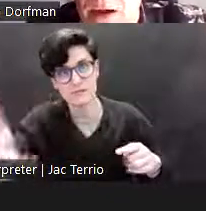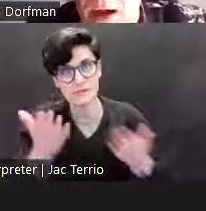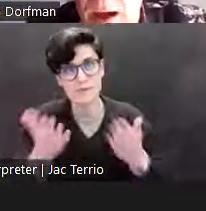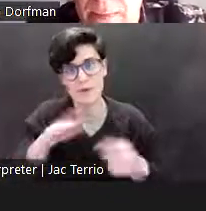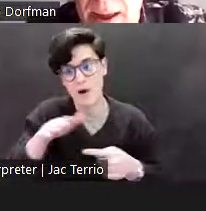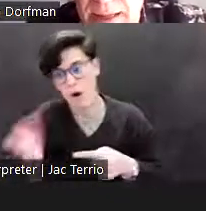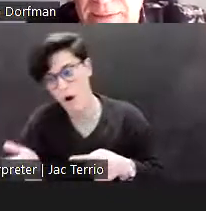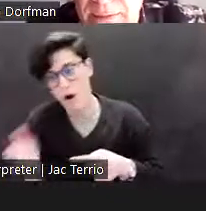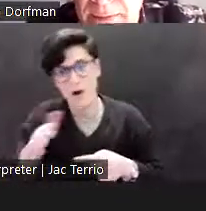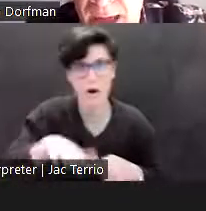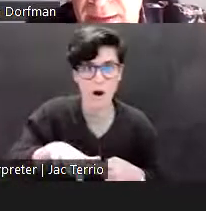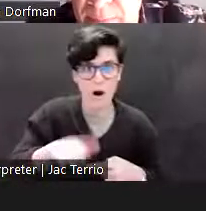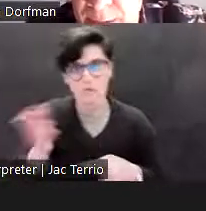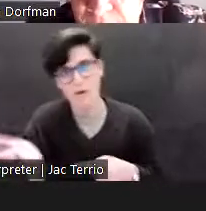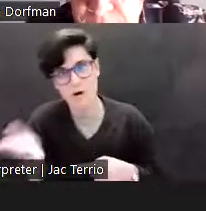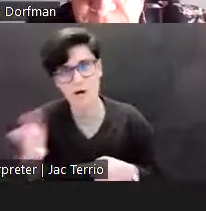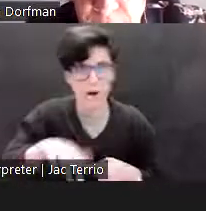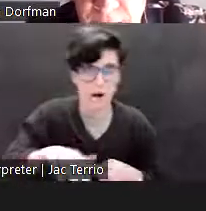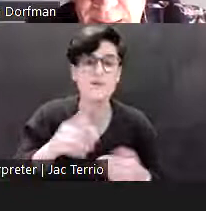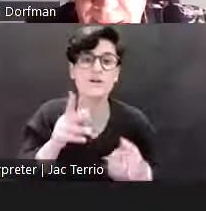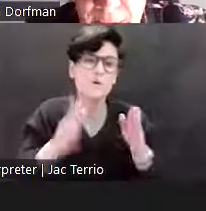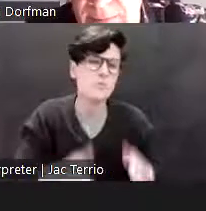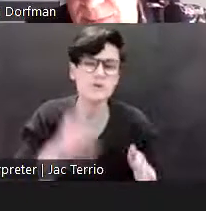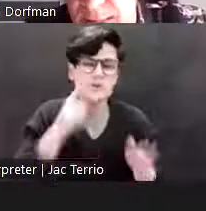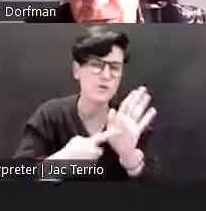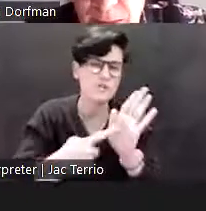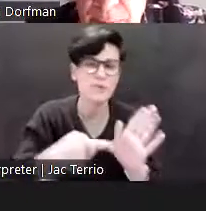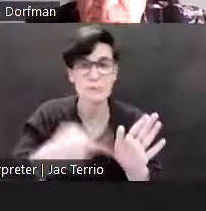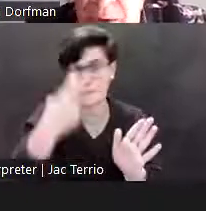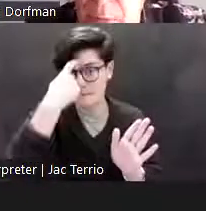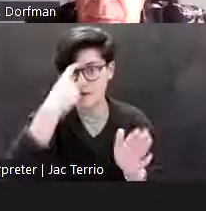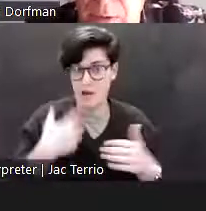15:15:16 And that mental health disability does substantially limit one or more life